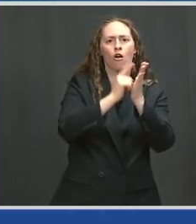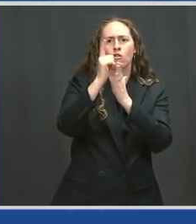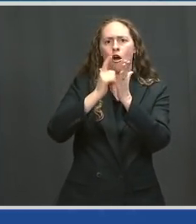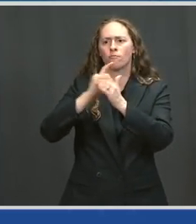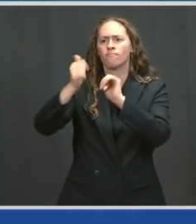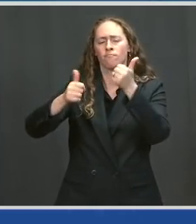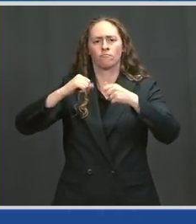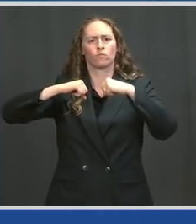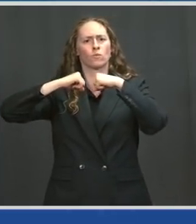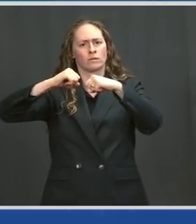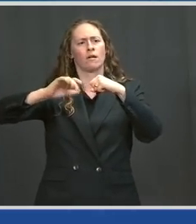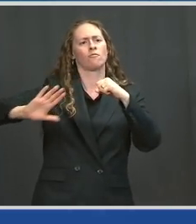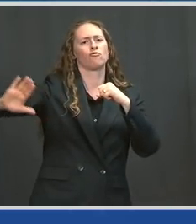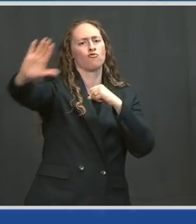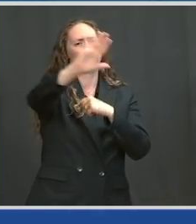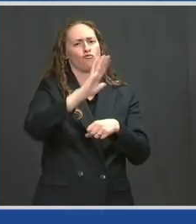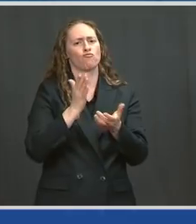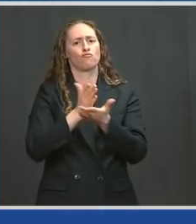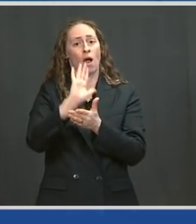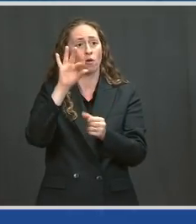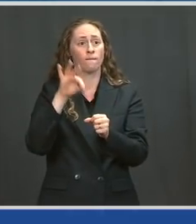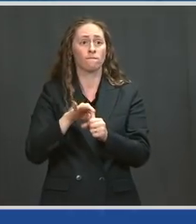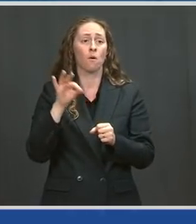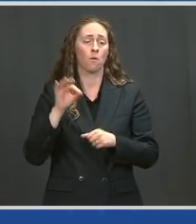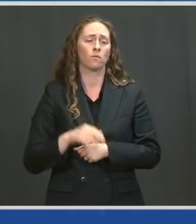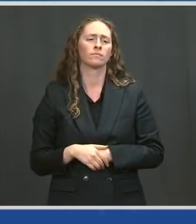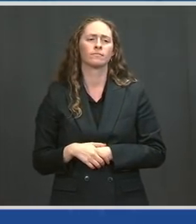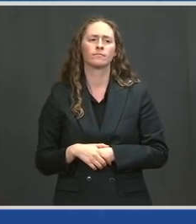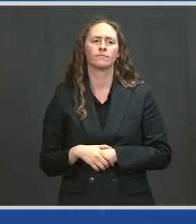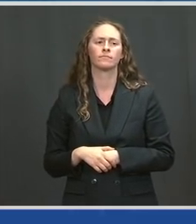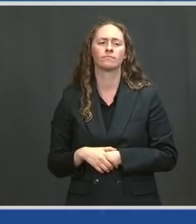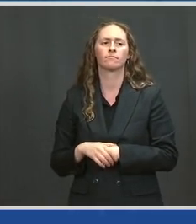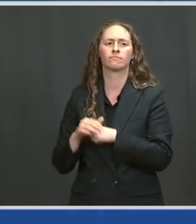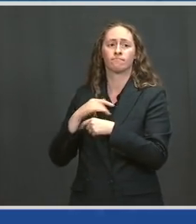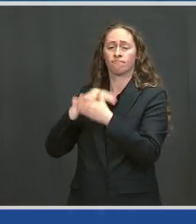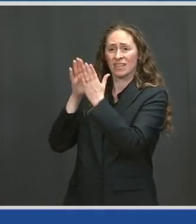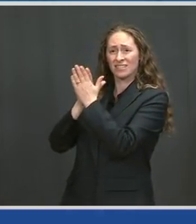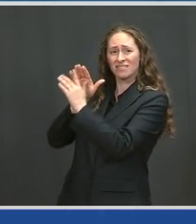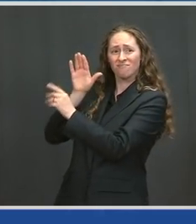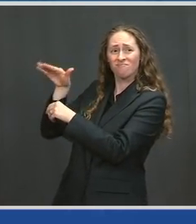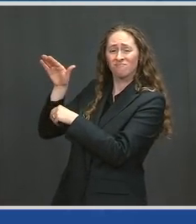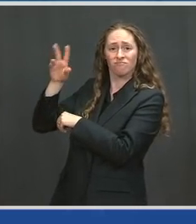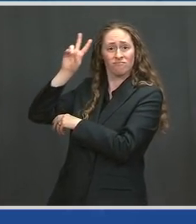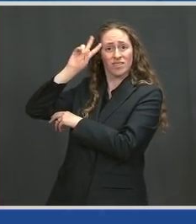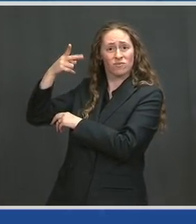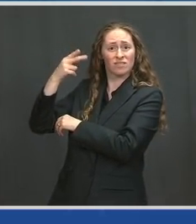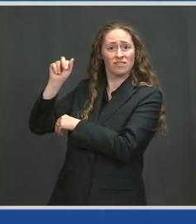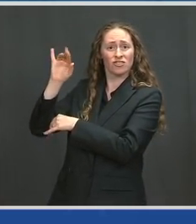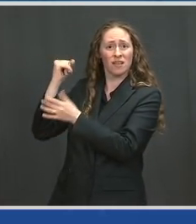today I'm asking Vice President Harris to help these efforts and lead them among her many other responsibilities.